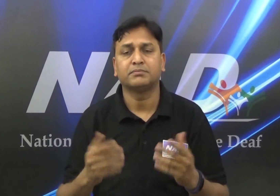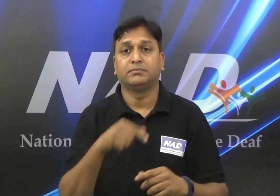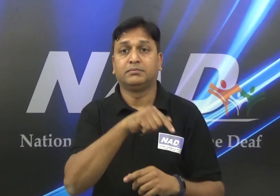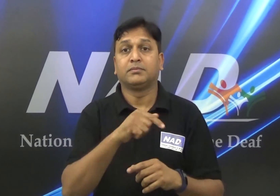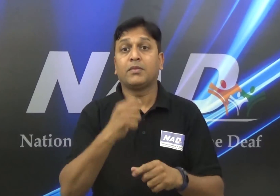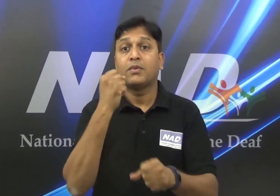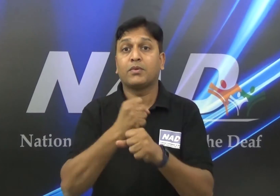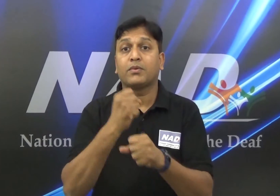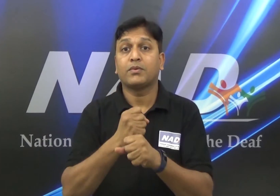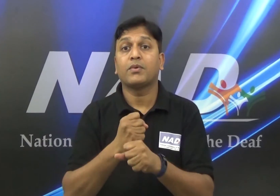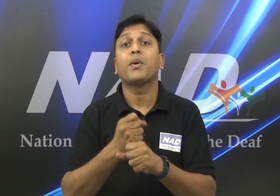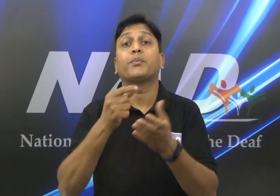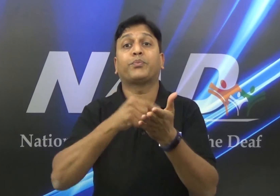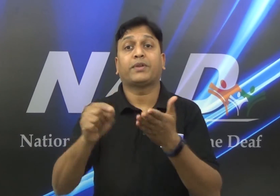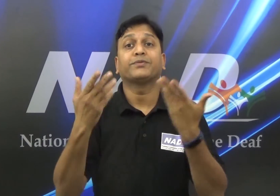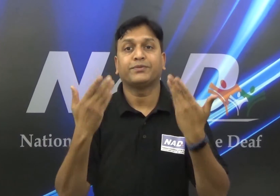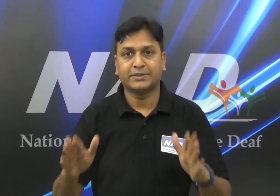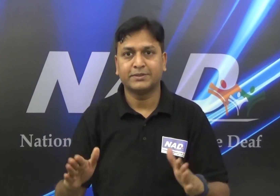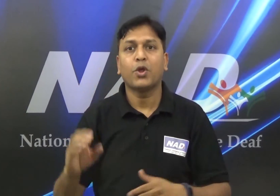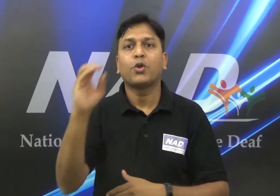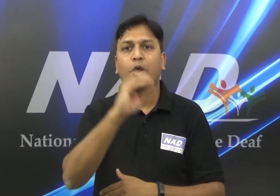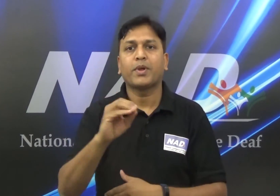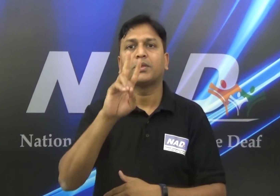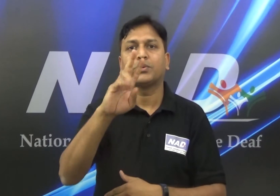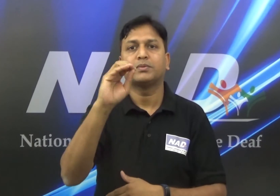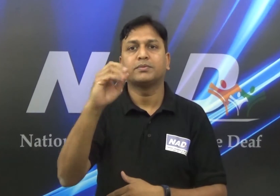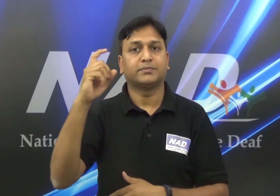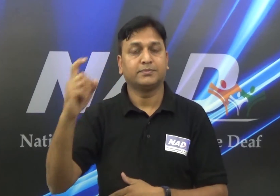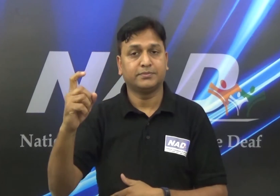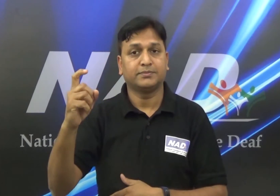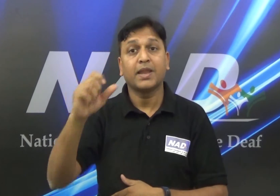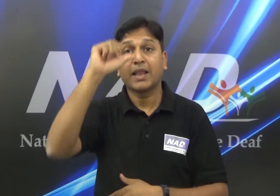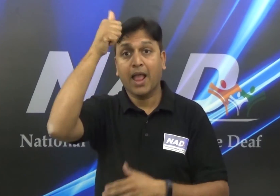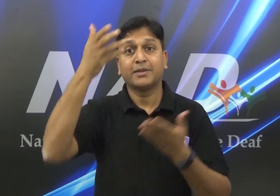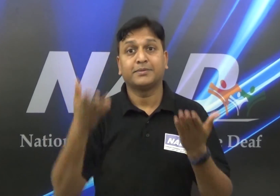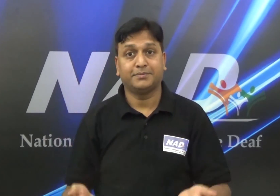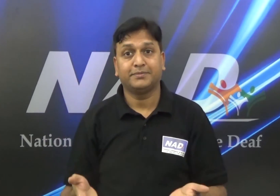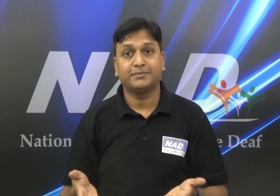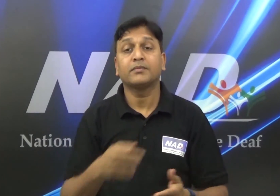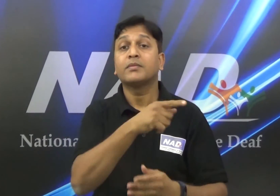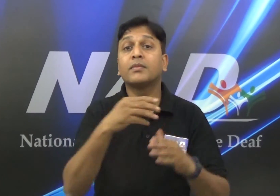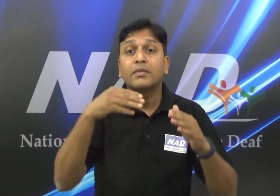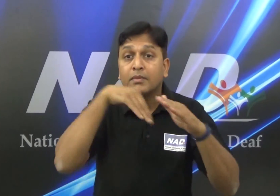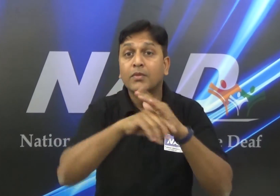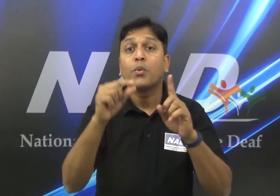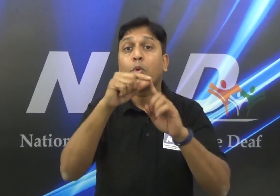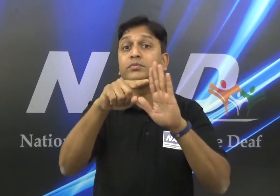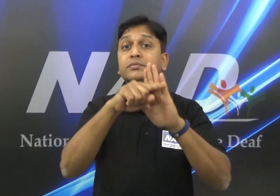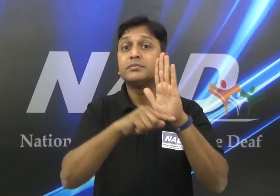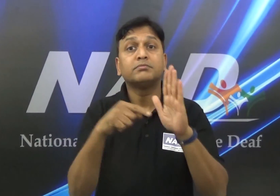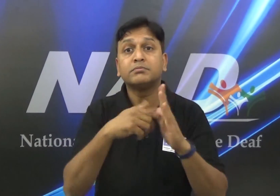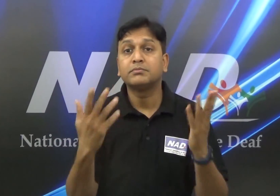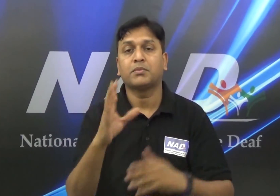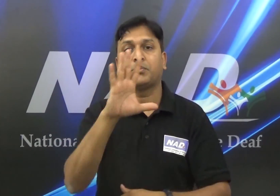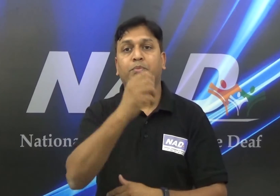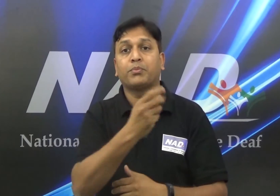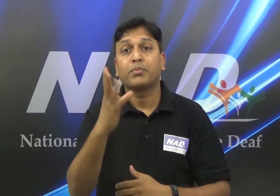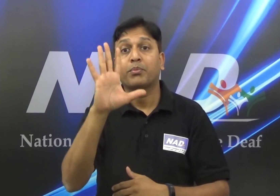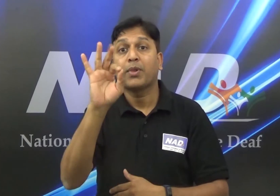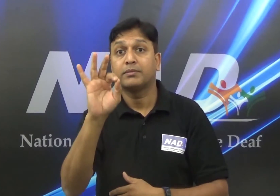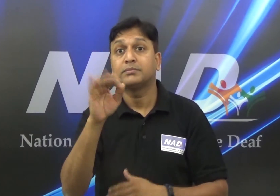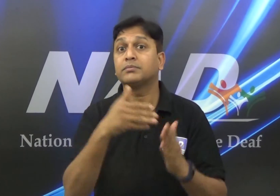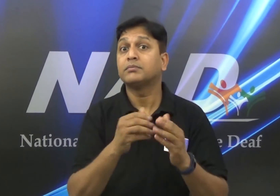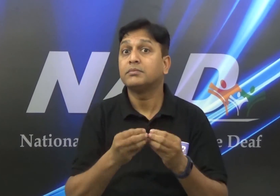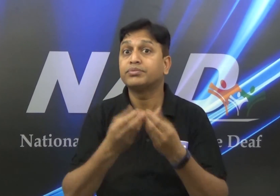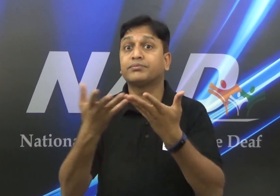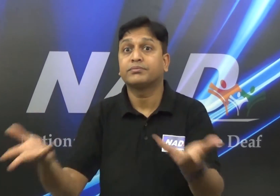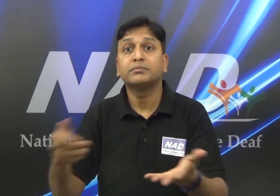The Government ratified UNCRPD in India in October, 2007. The UNCRPD has 50 articles.